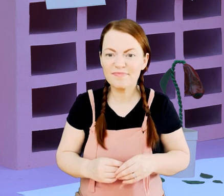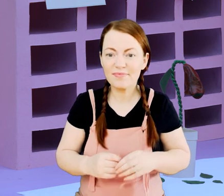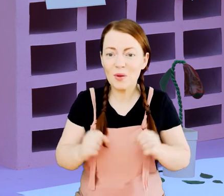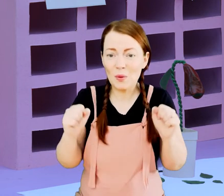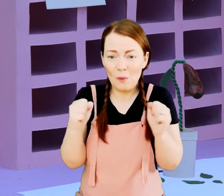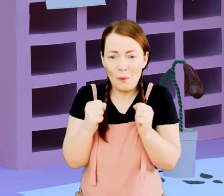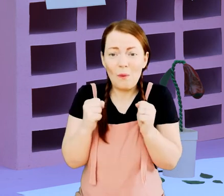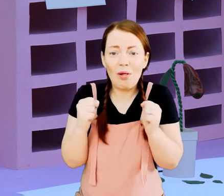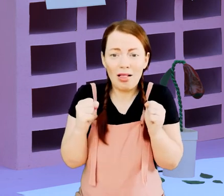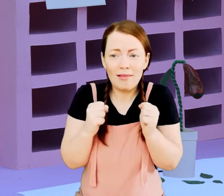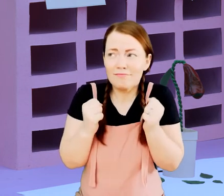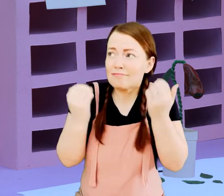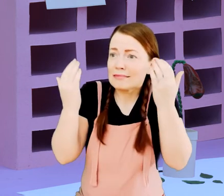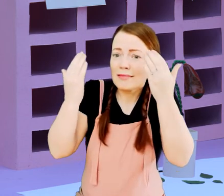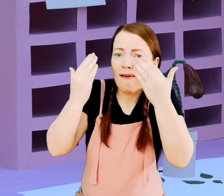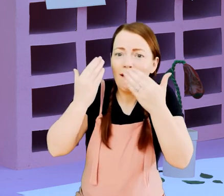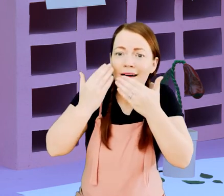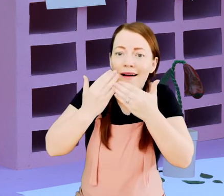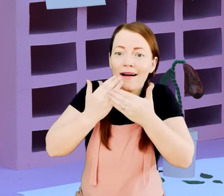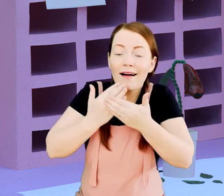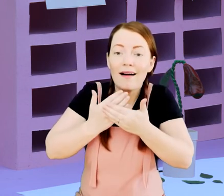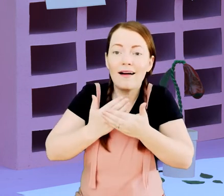It's getting cold and dark,